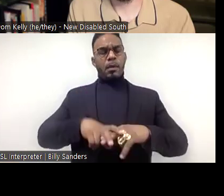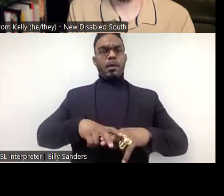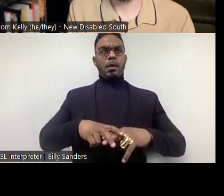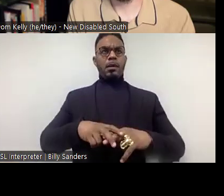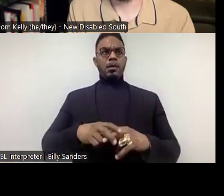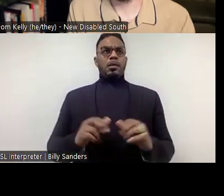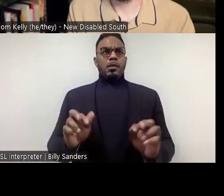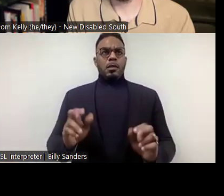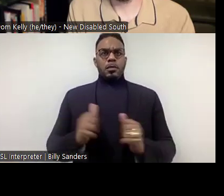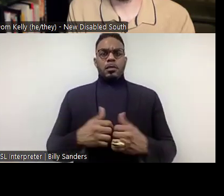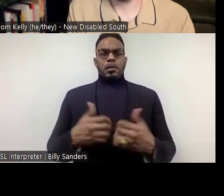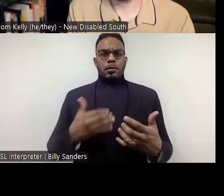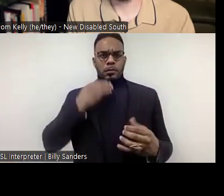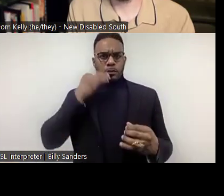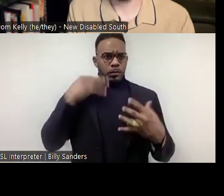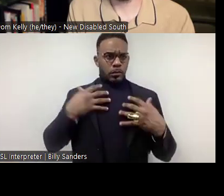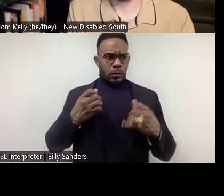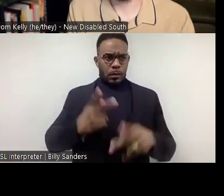lose access to healthcare.